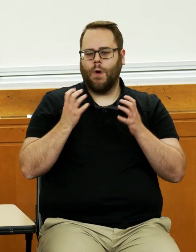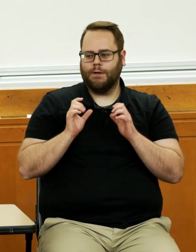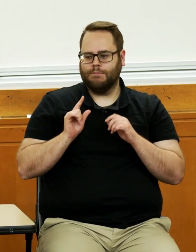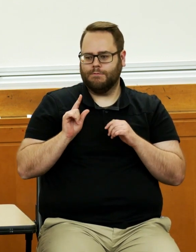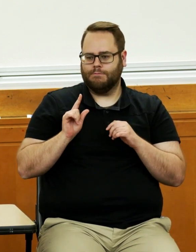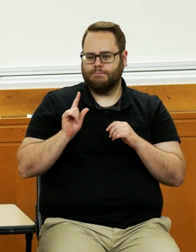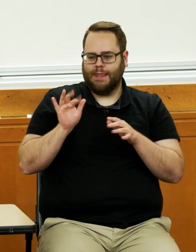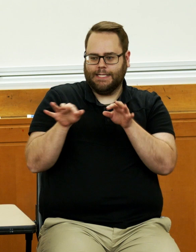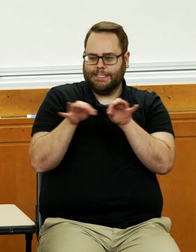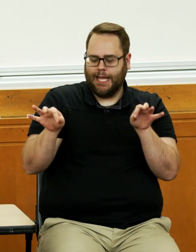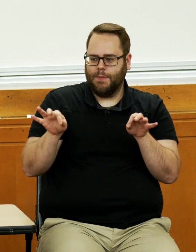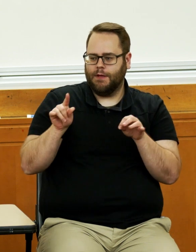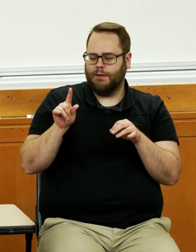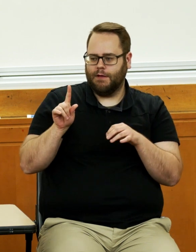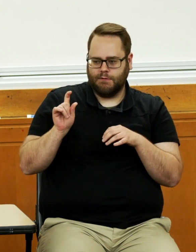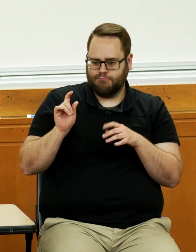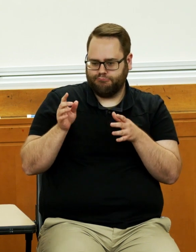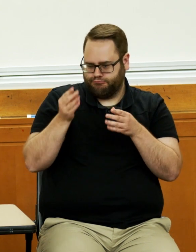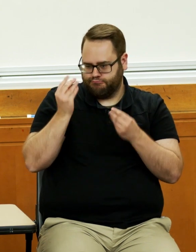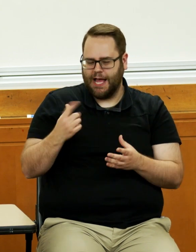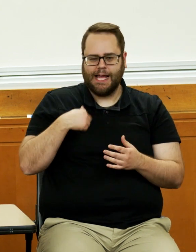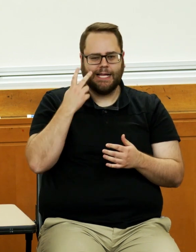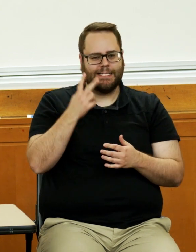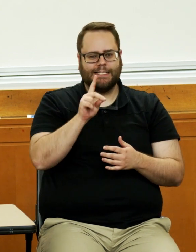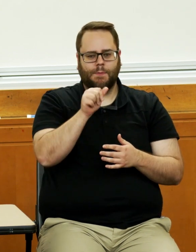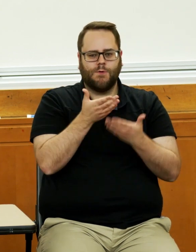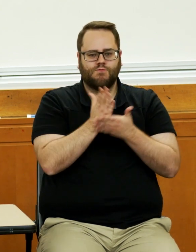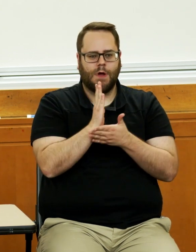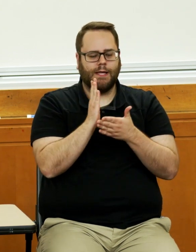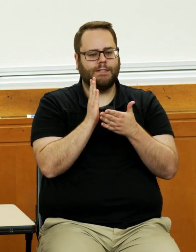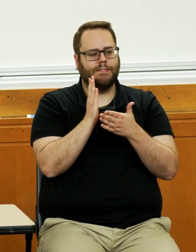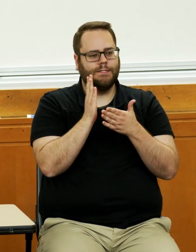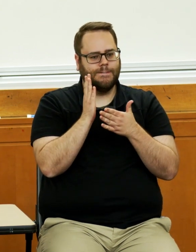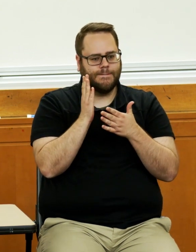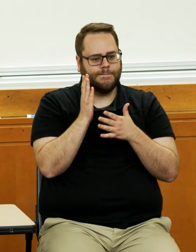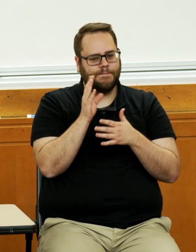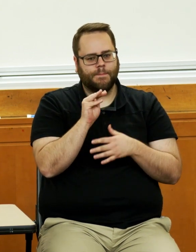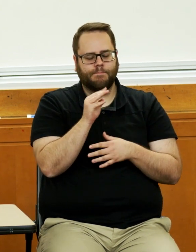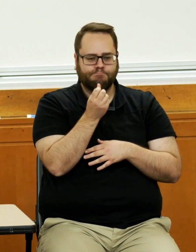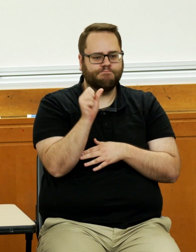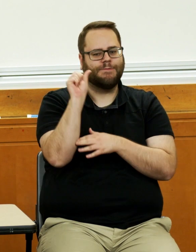the statement, like I see the disability rights movement as being really able to incorporate